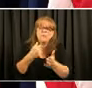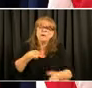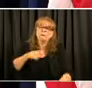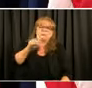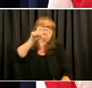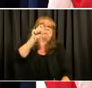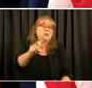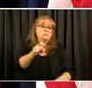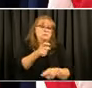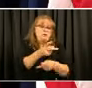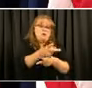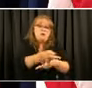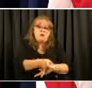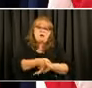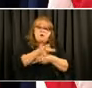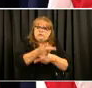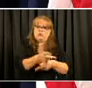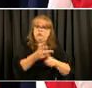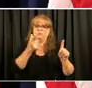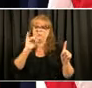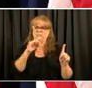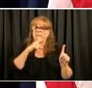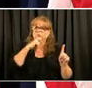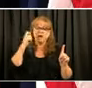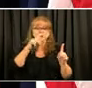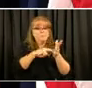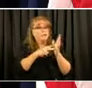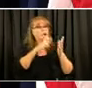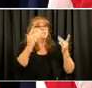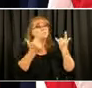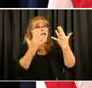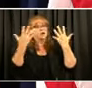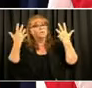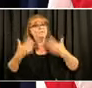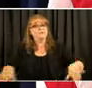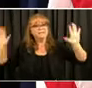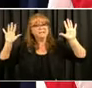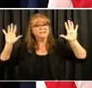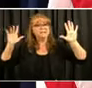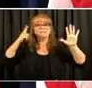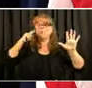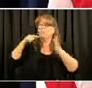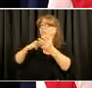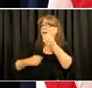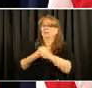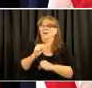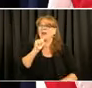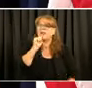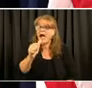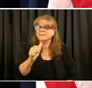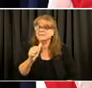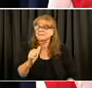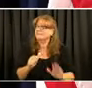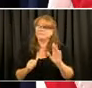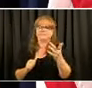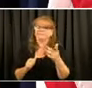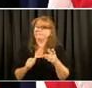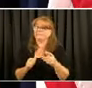isn't over yet getting back to coronavirus as you know one of our top priorities is transparency